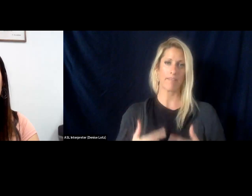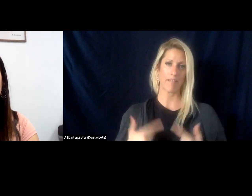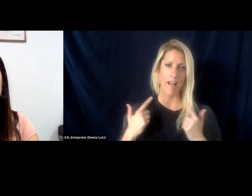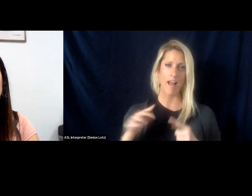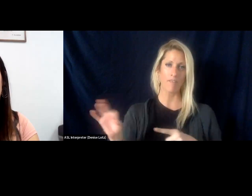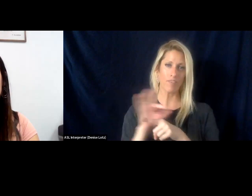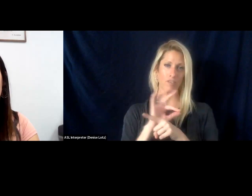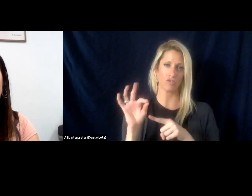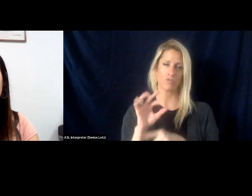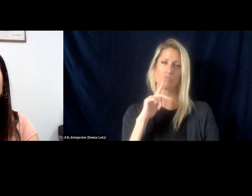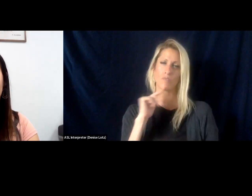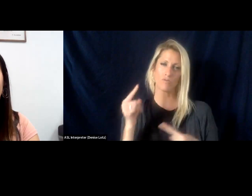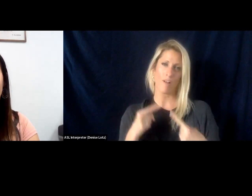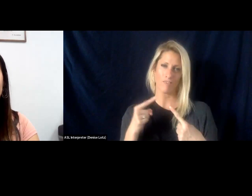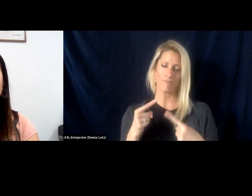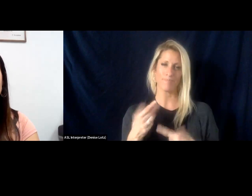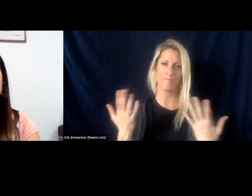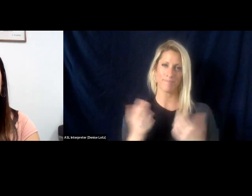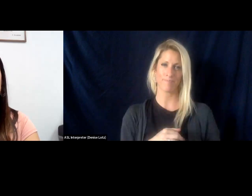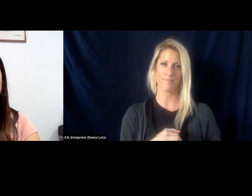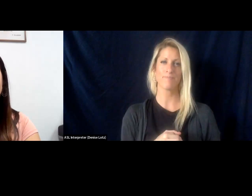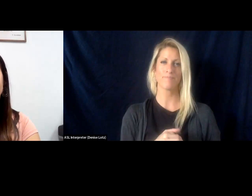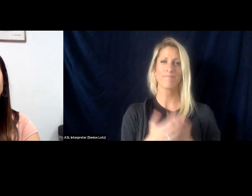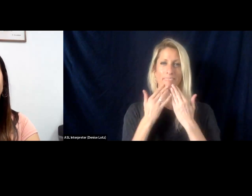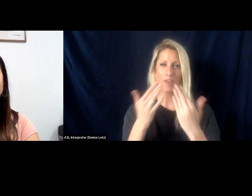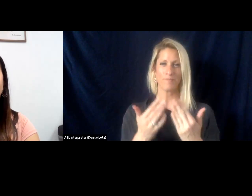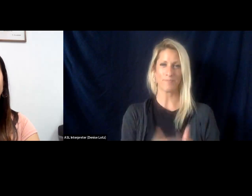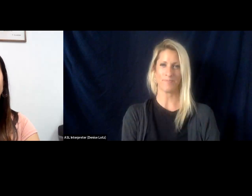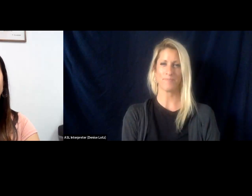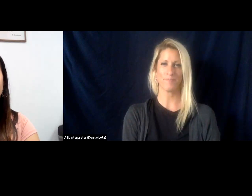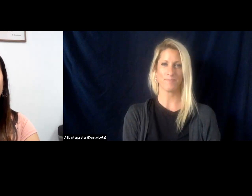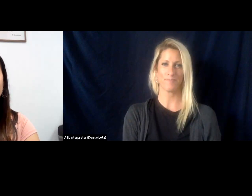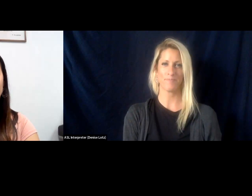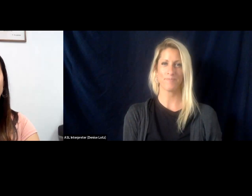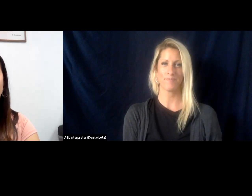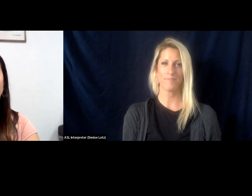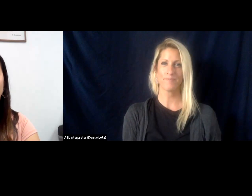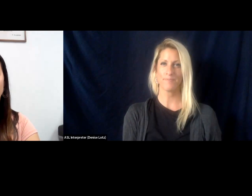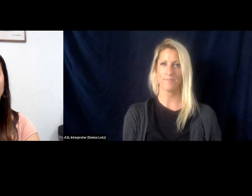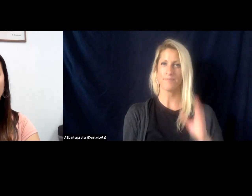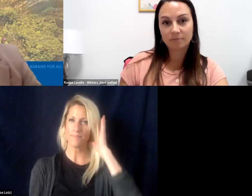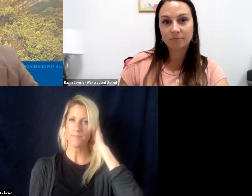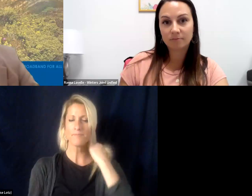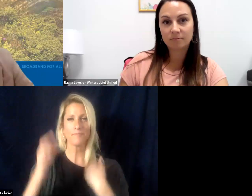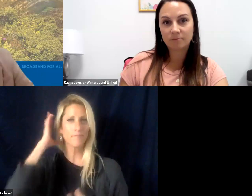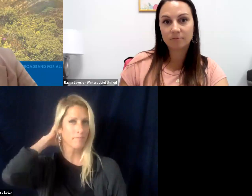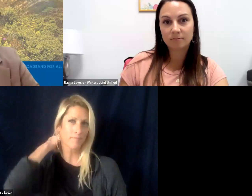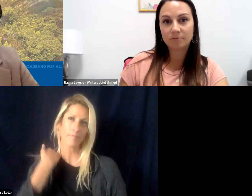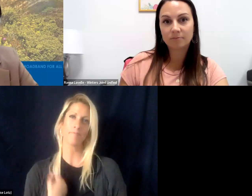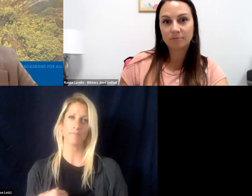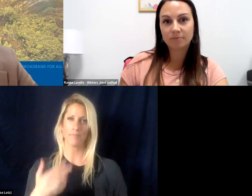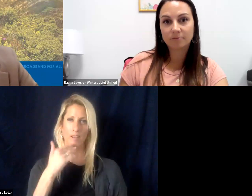it. It's a struggle. So thank you. Thank you, Ray, and thank you for highlighting the needs